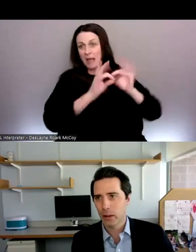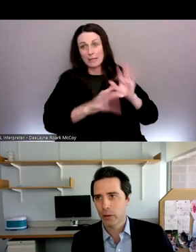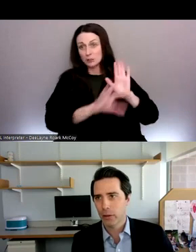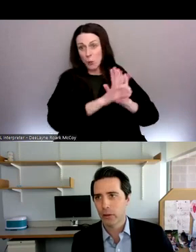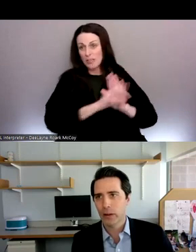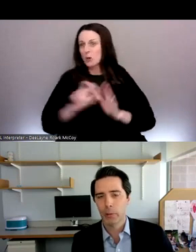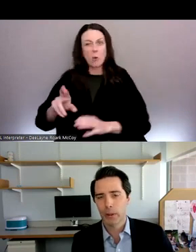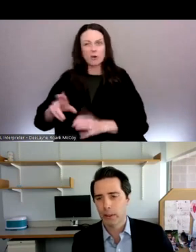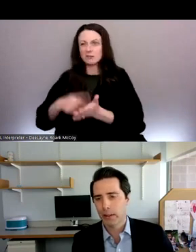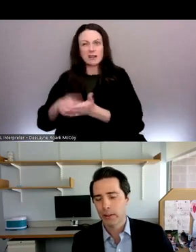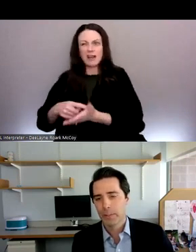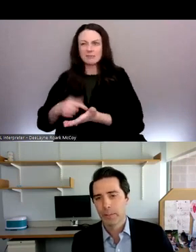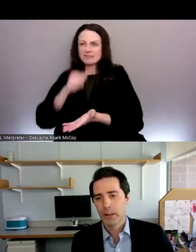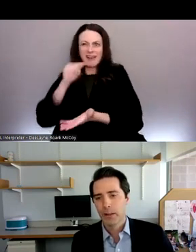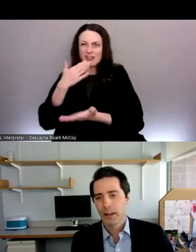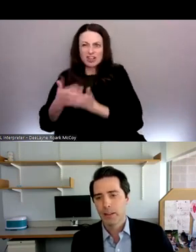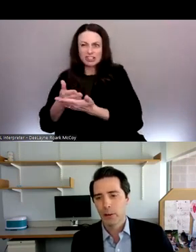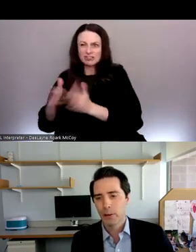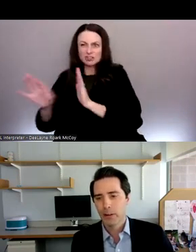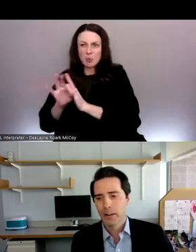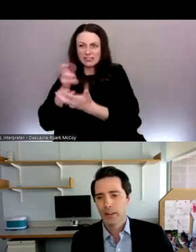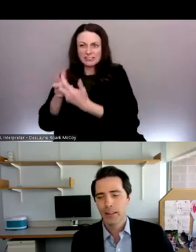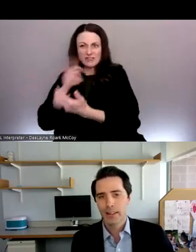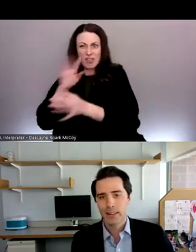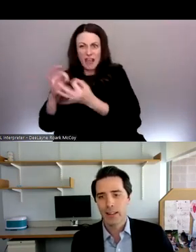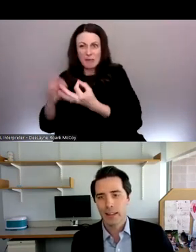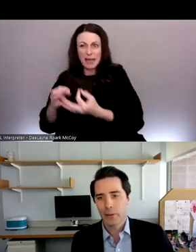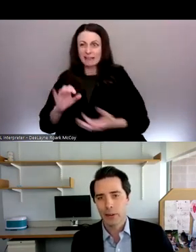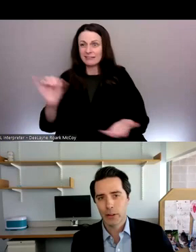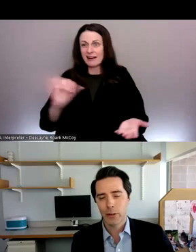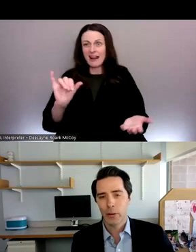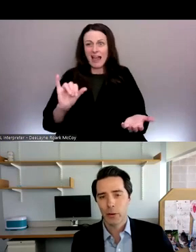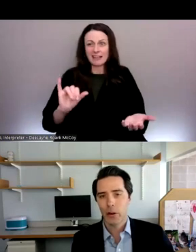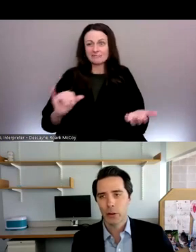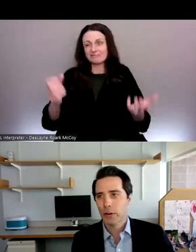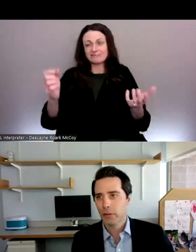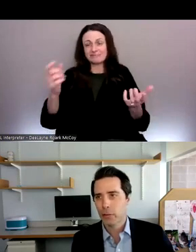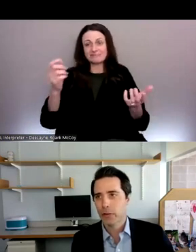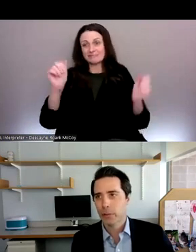the cochlear nerve hypopalasia and so